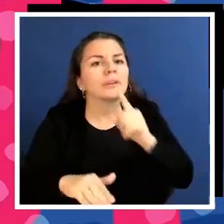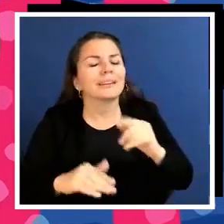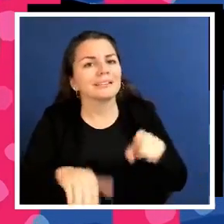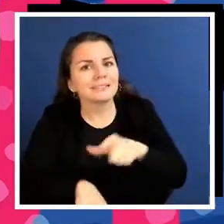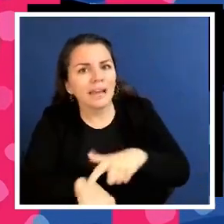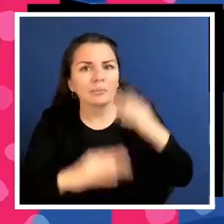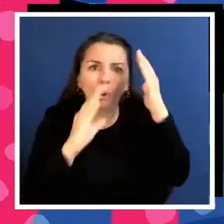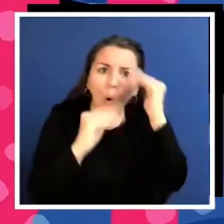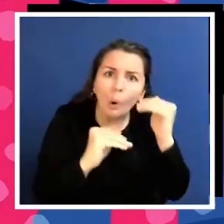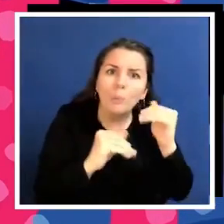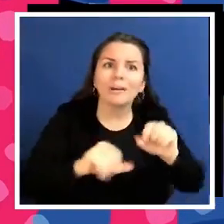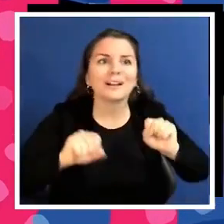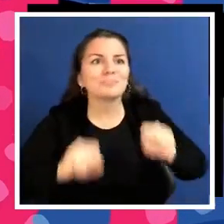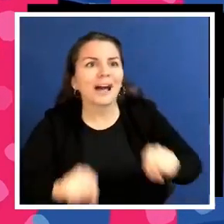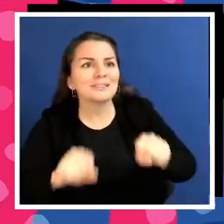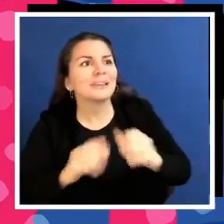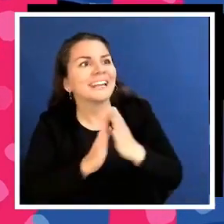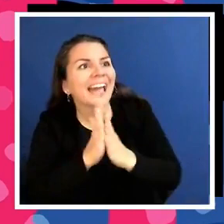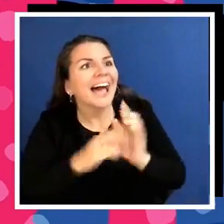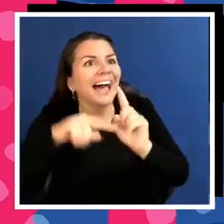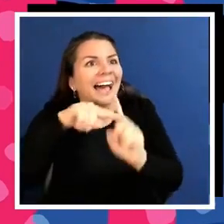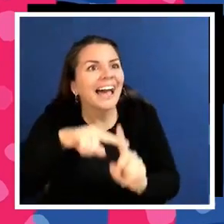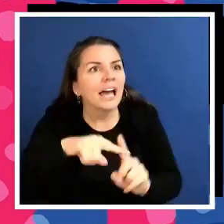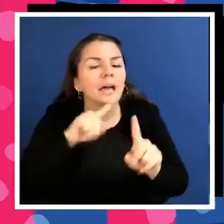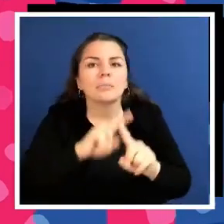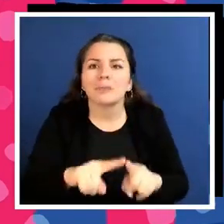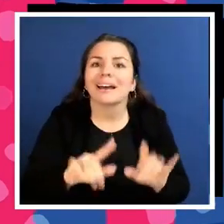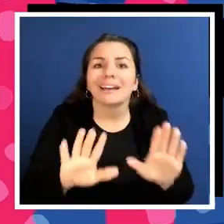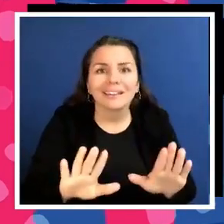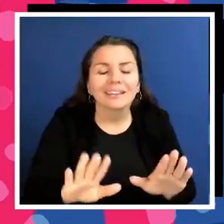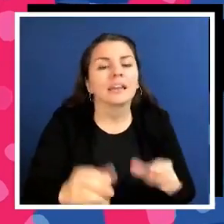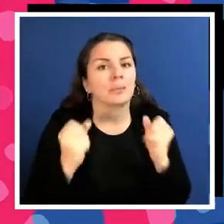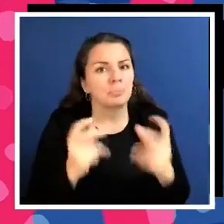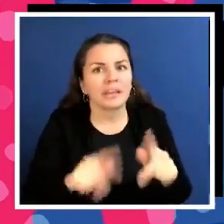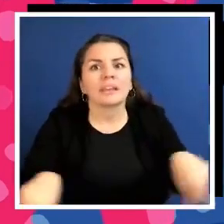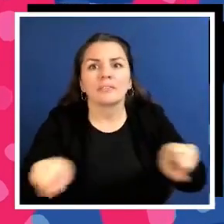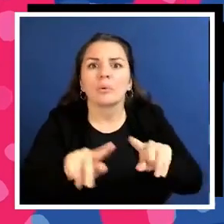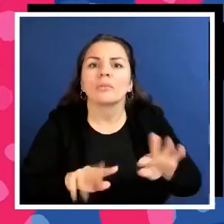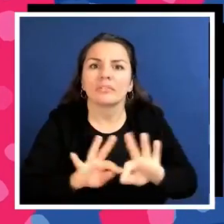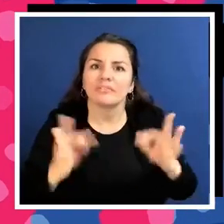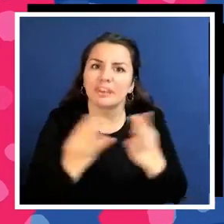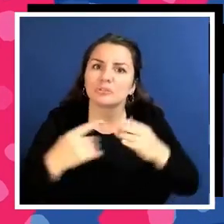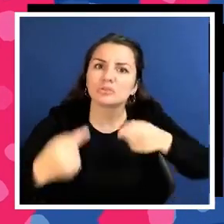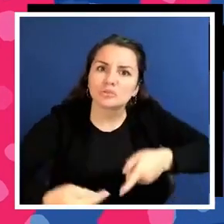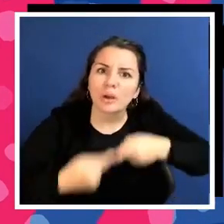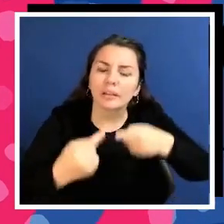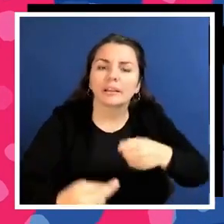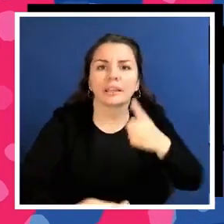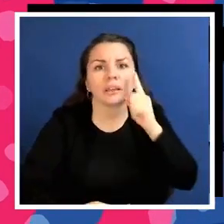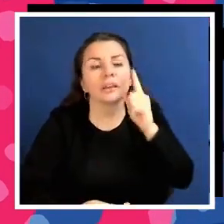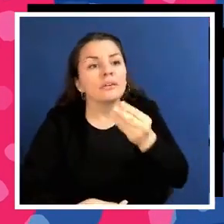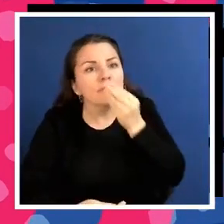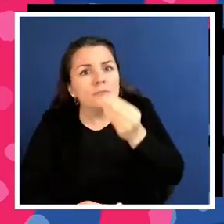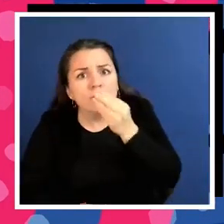ARE LIVING IN POVERTY AND NEED OUR HELP. CHILDHOOD SHOULD BE A TIME OF